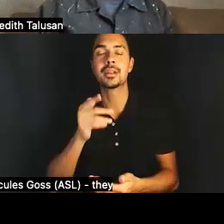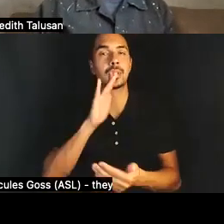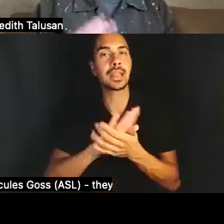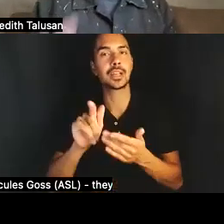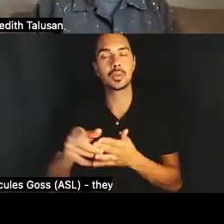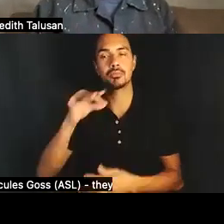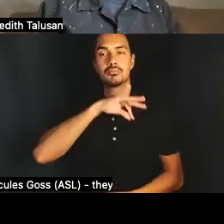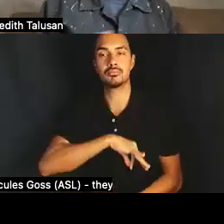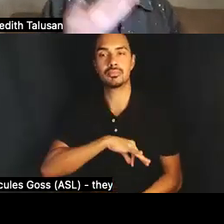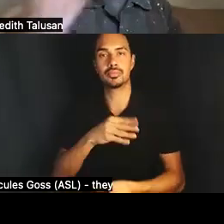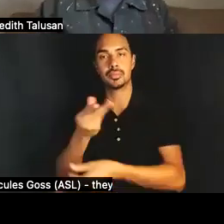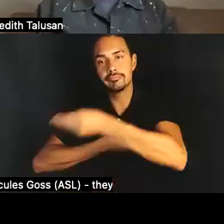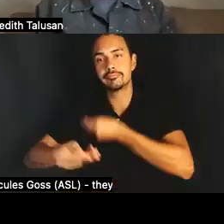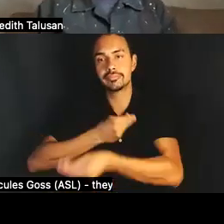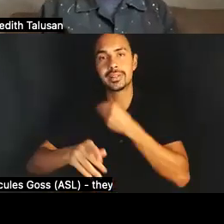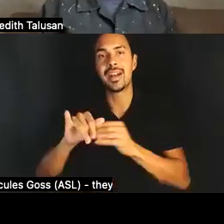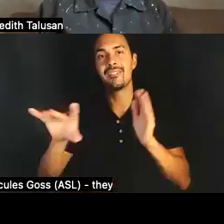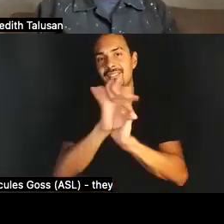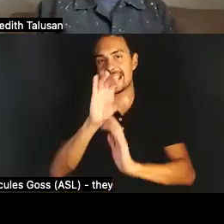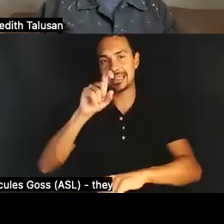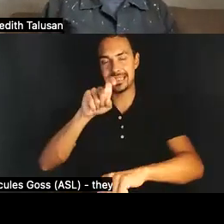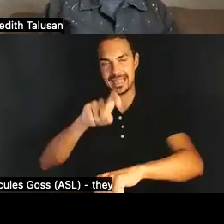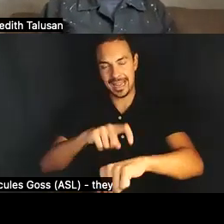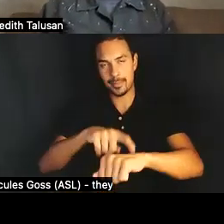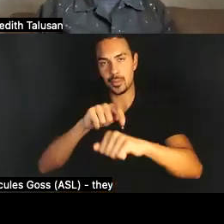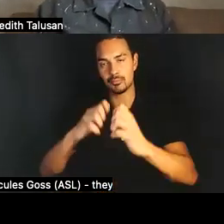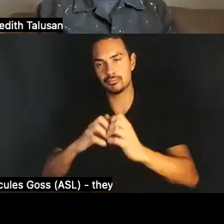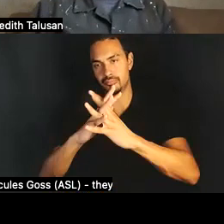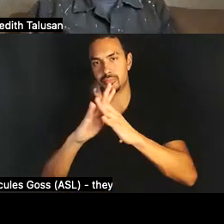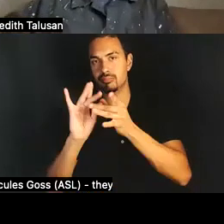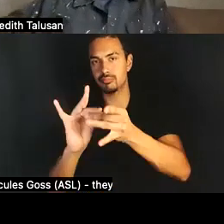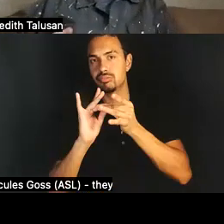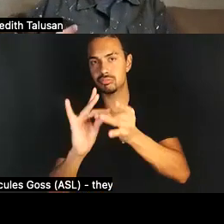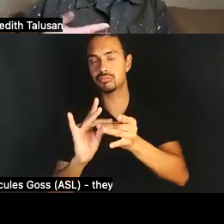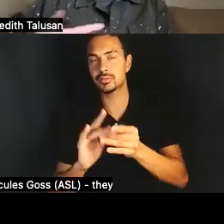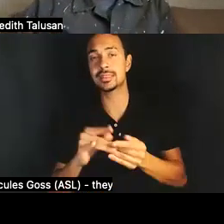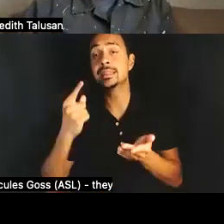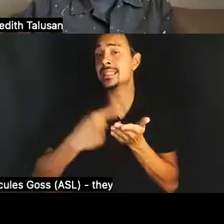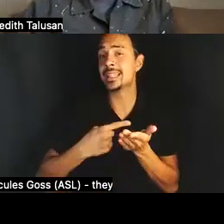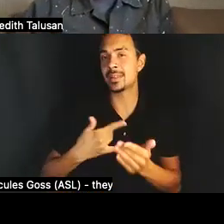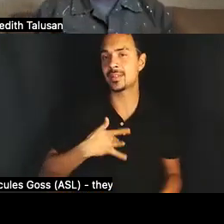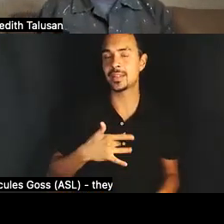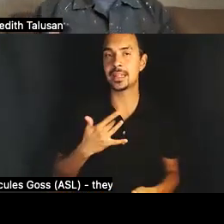always an opportunity to meet people who are connected to your work. I tried to take time to find